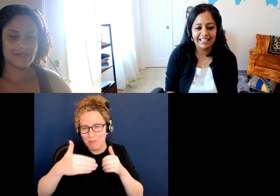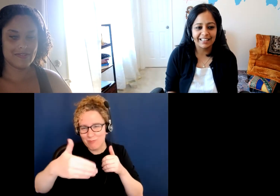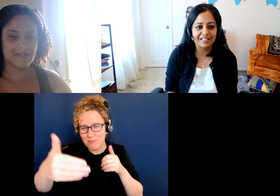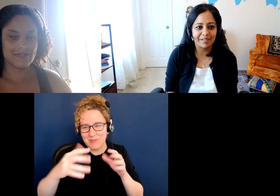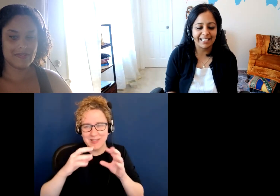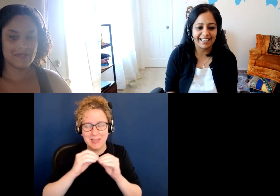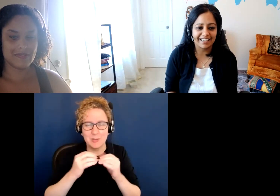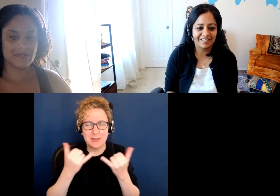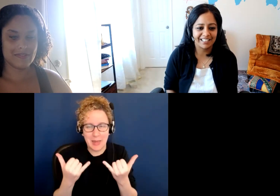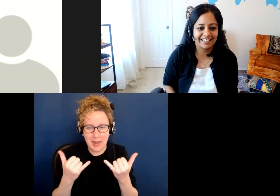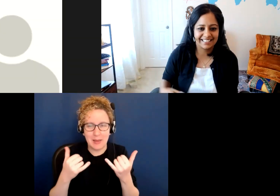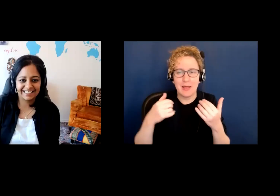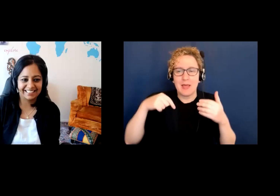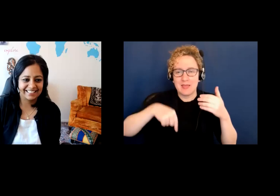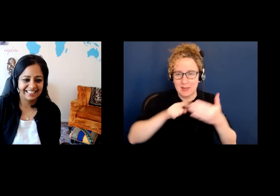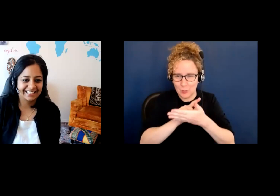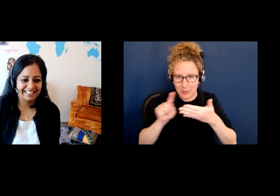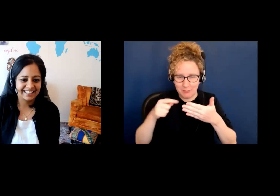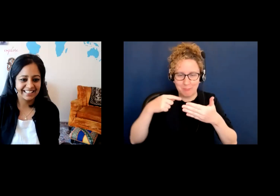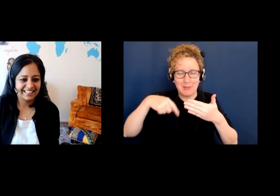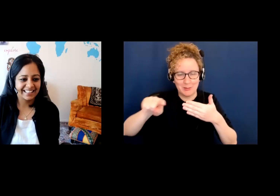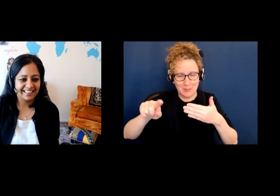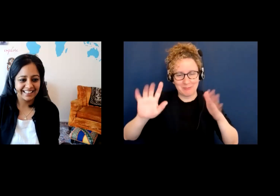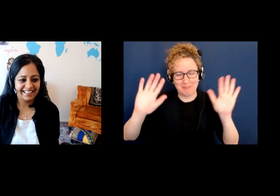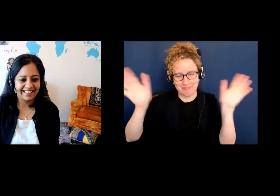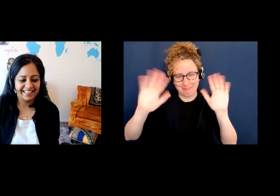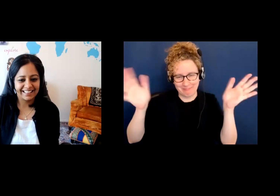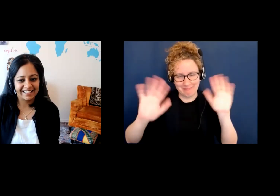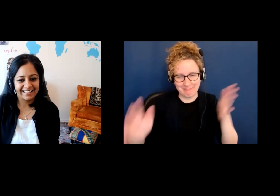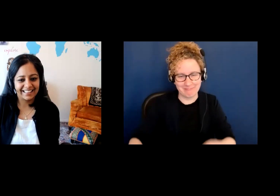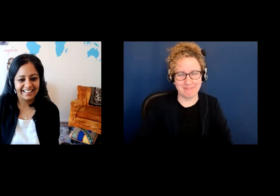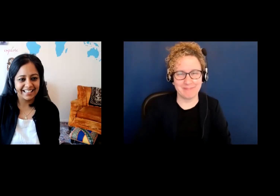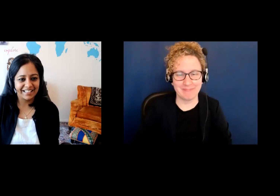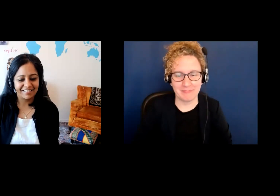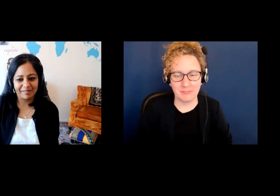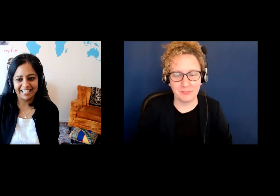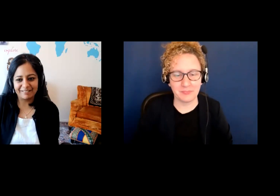This week and next week. Thank you everyone.